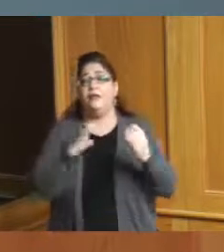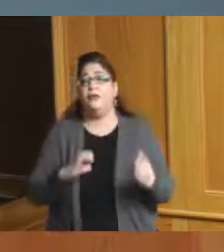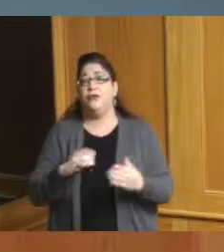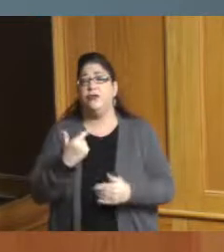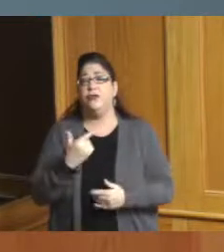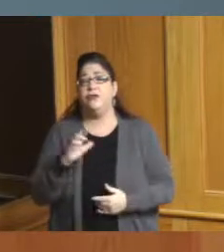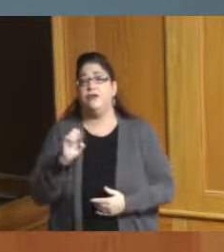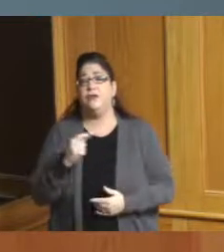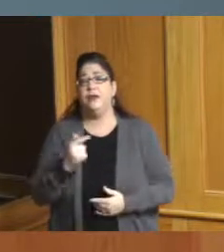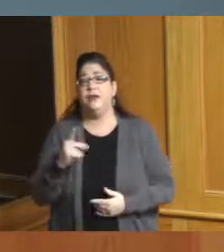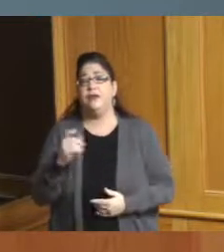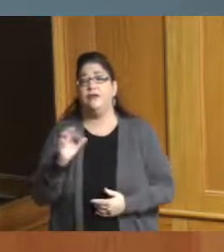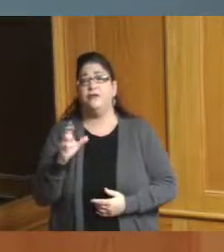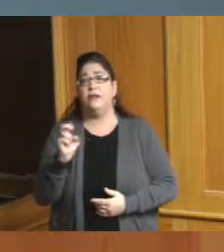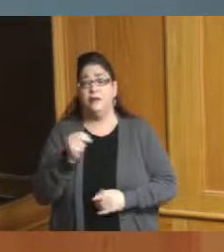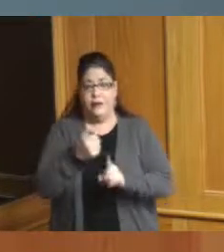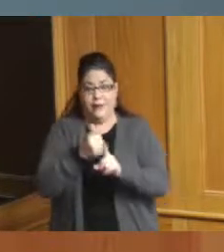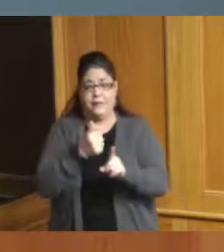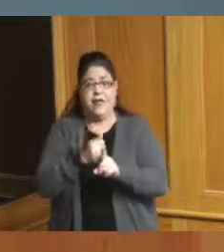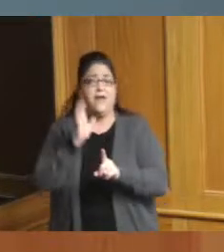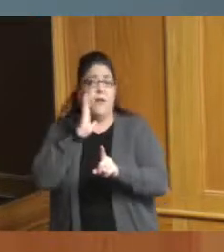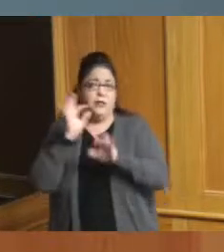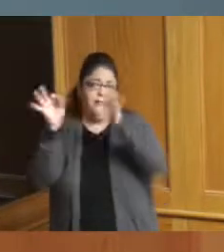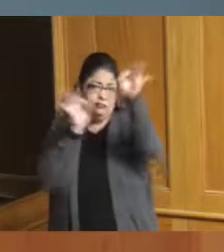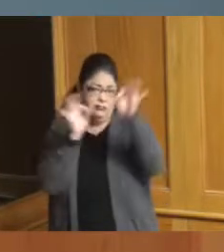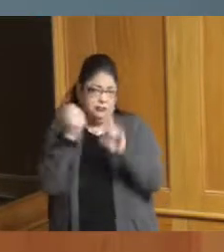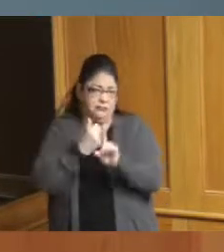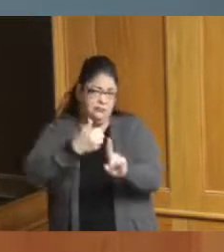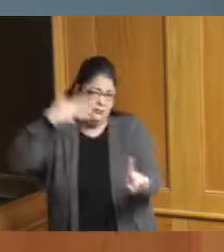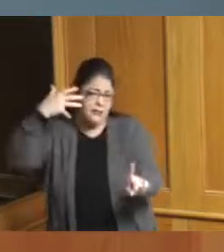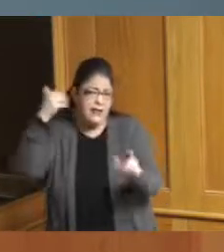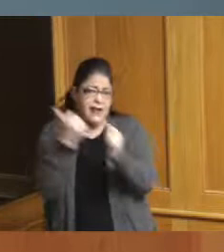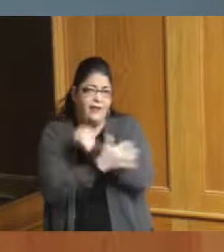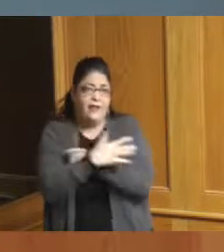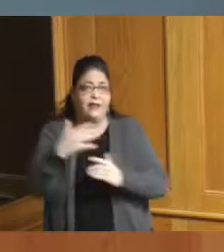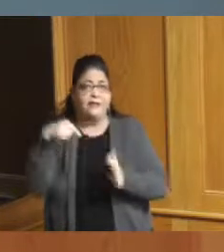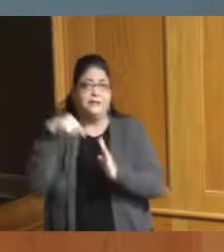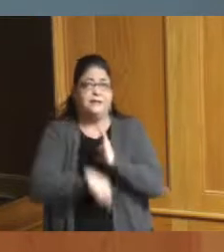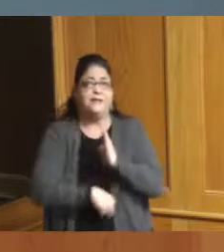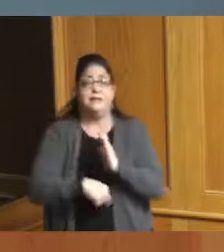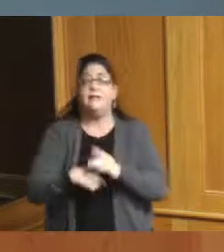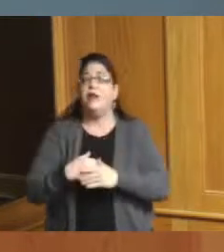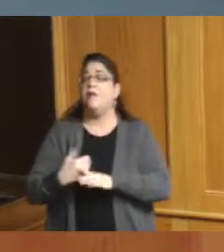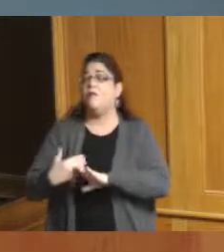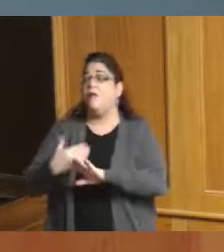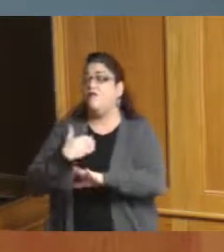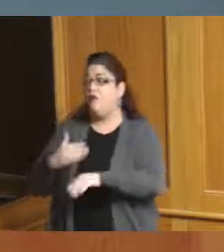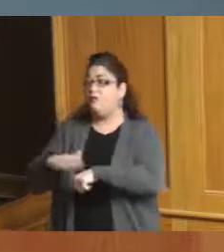us a comprehensive update in just a few minutes before I bring Greg forth I want our citizens